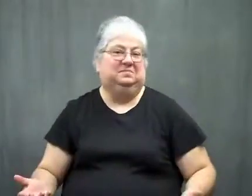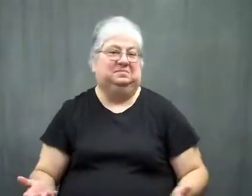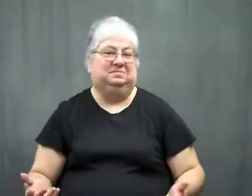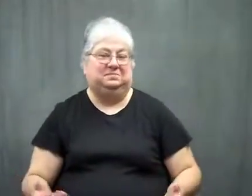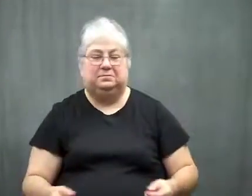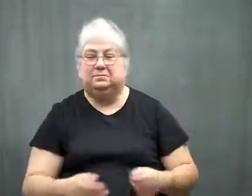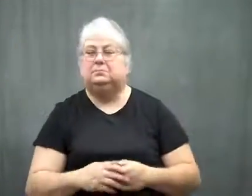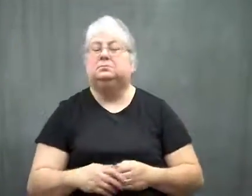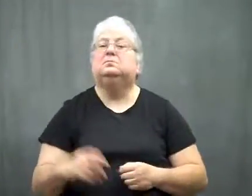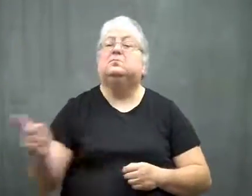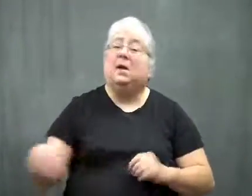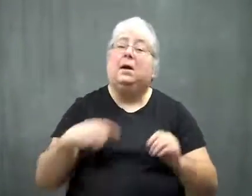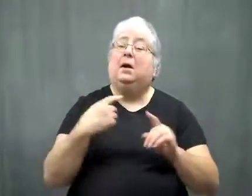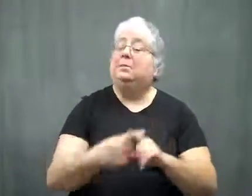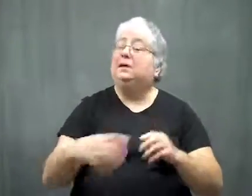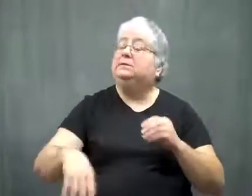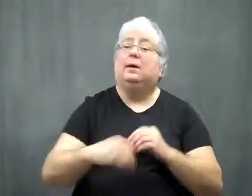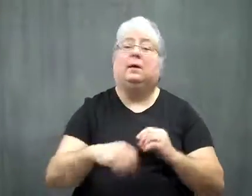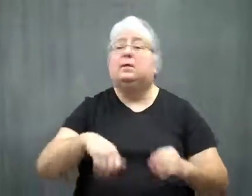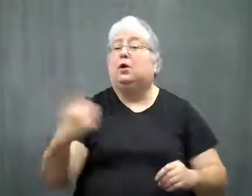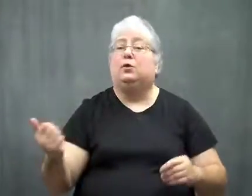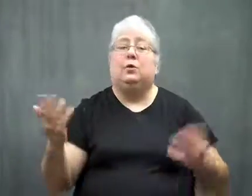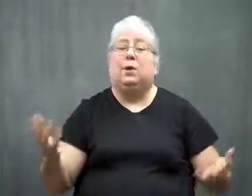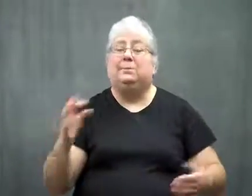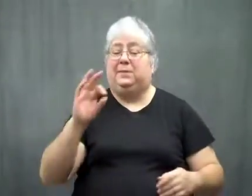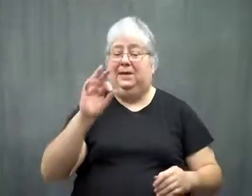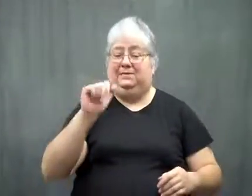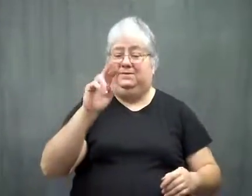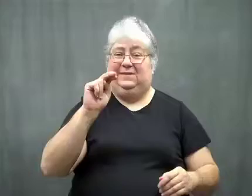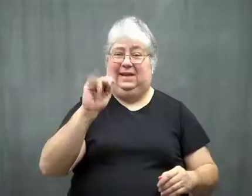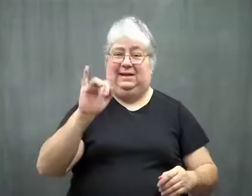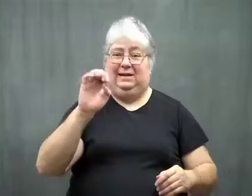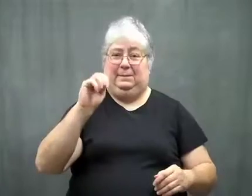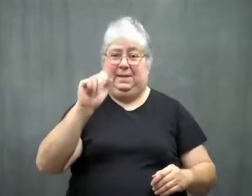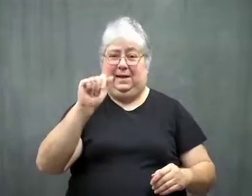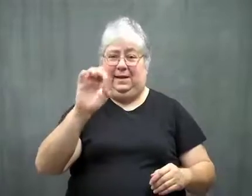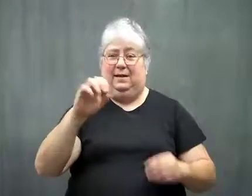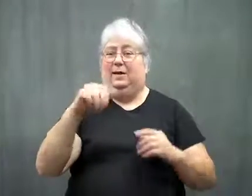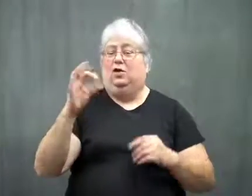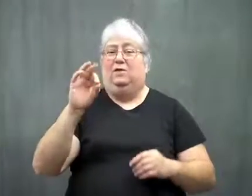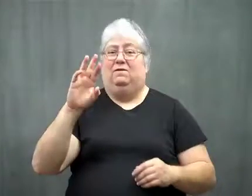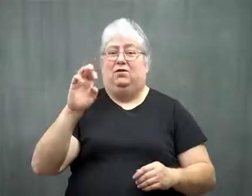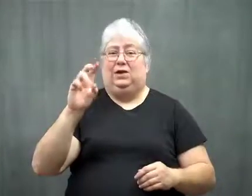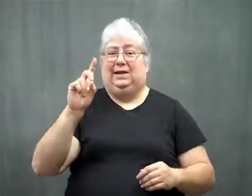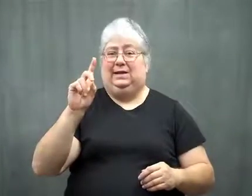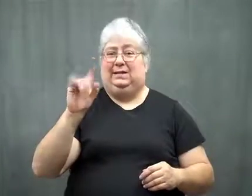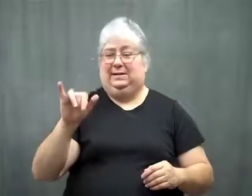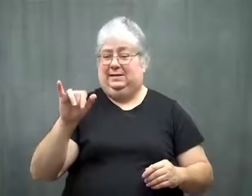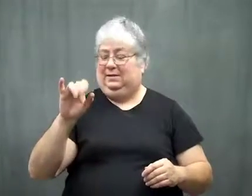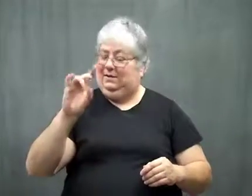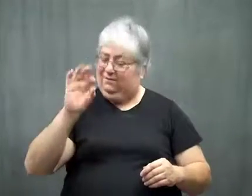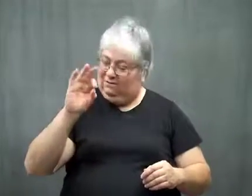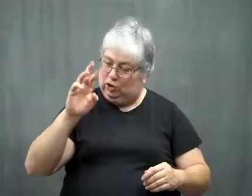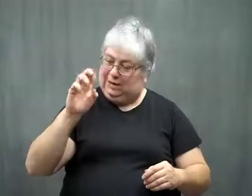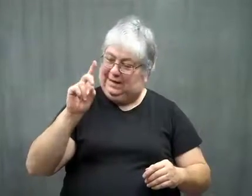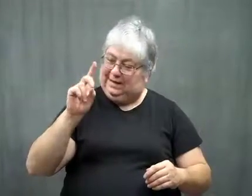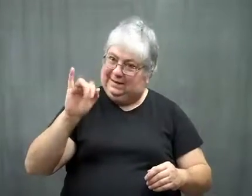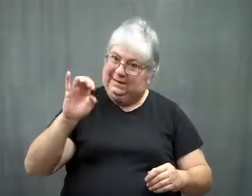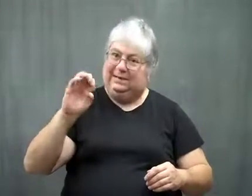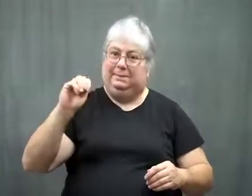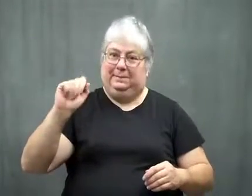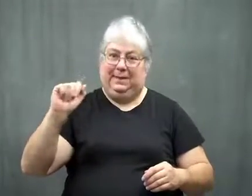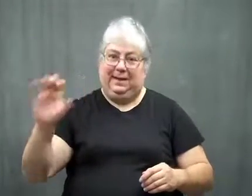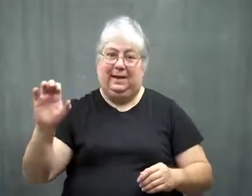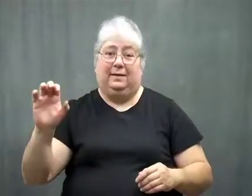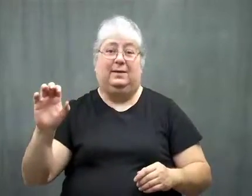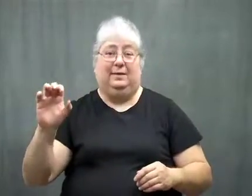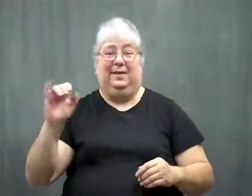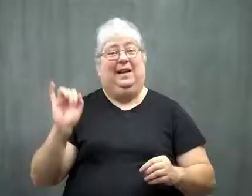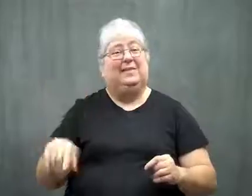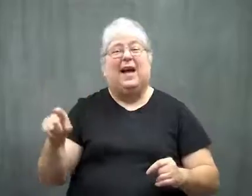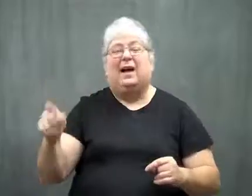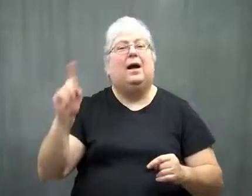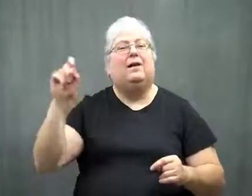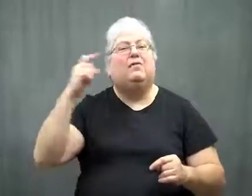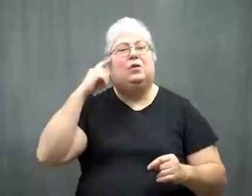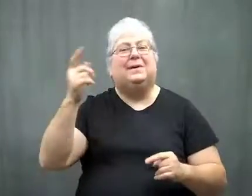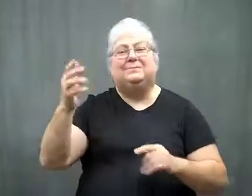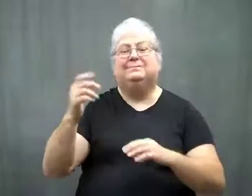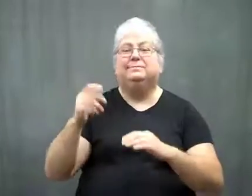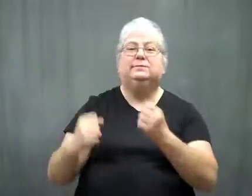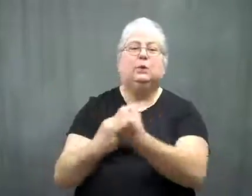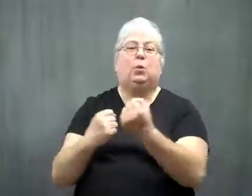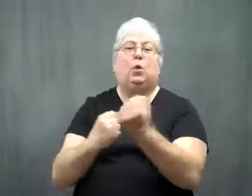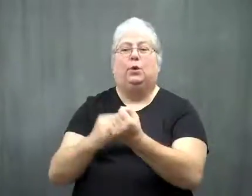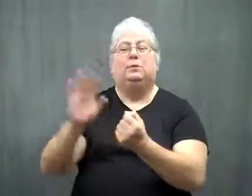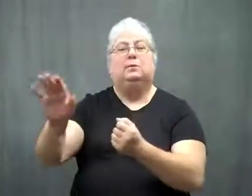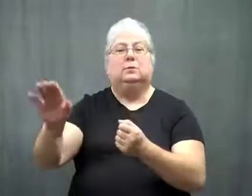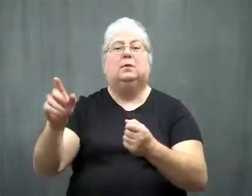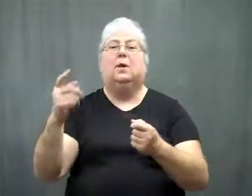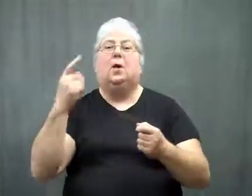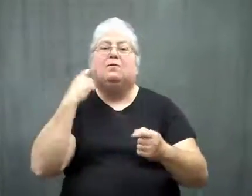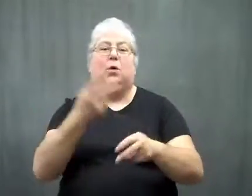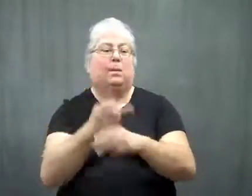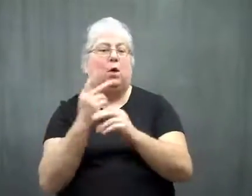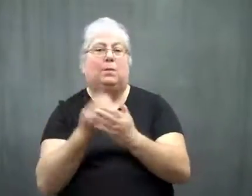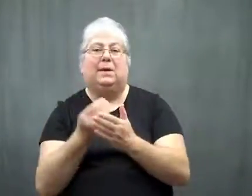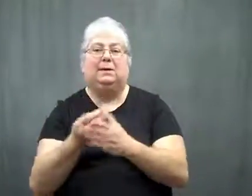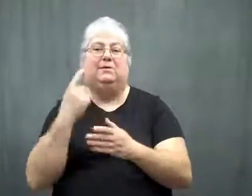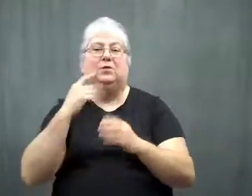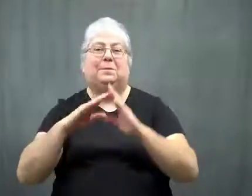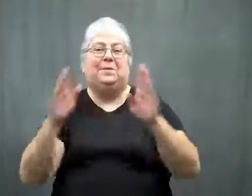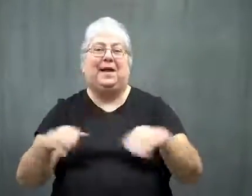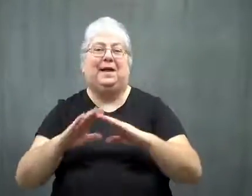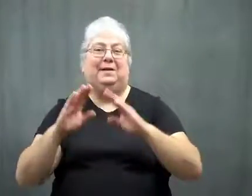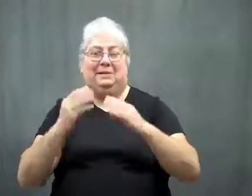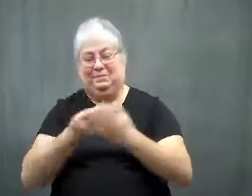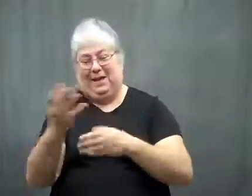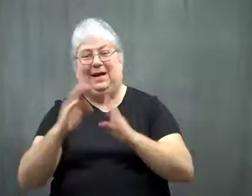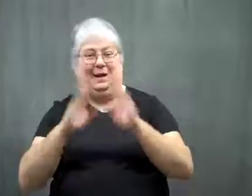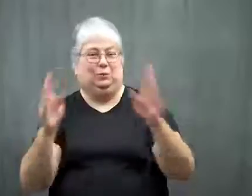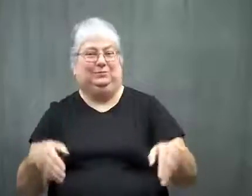Fannie Mae and Freddie Mac are government supported agencies for loans to buy houses.